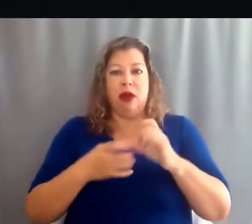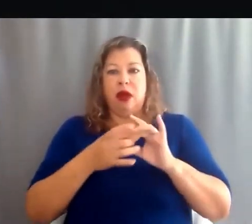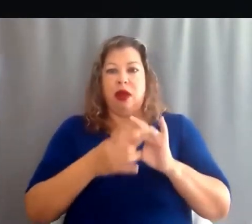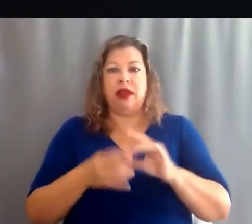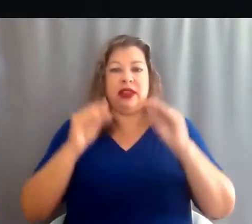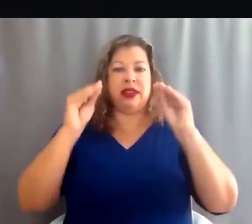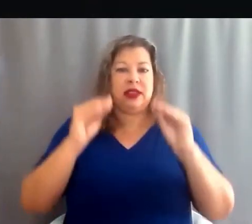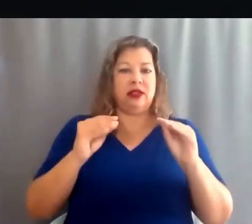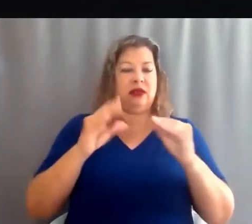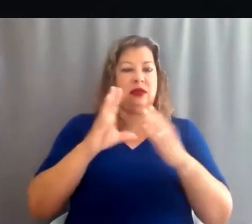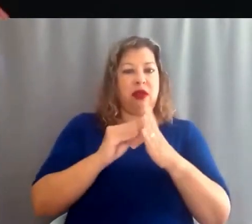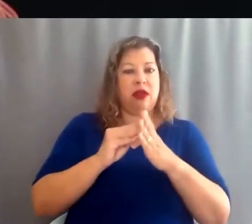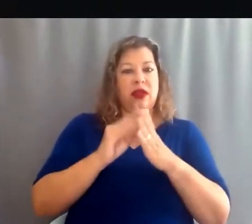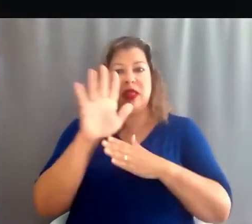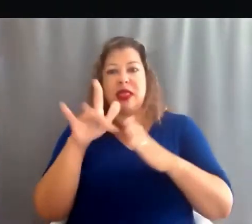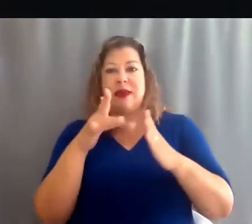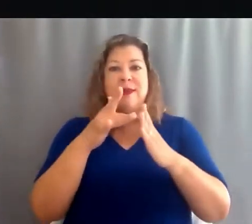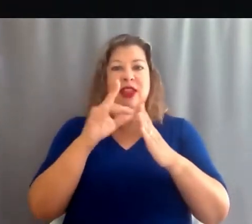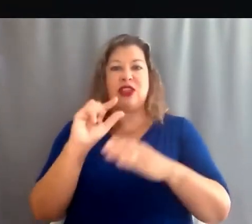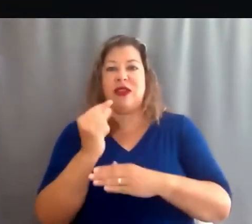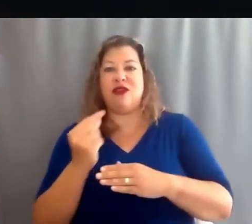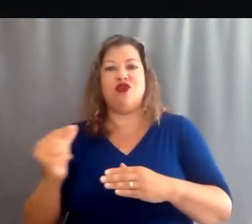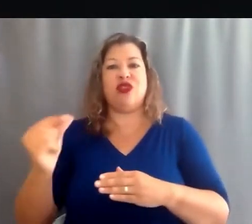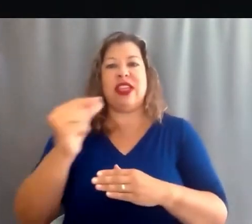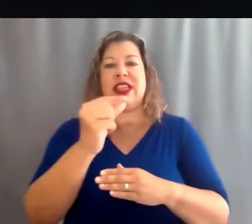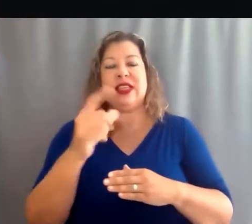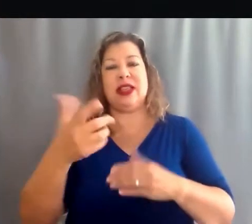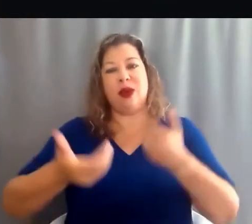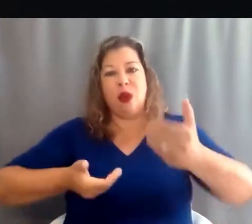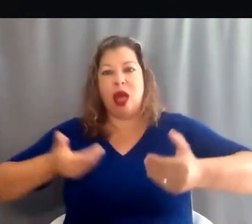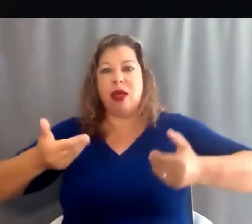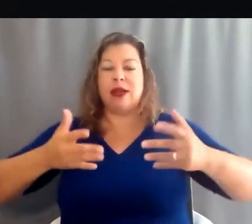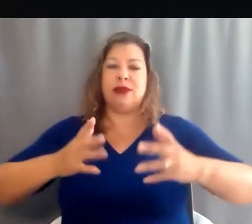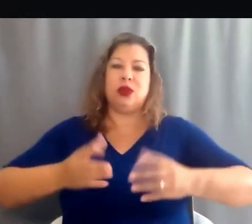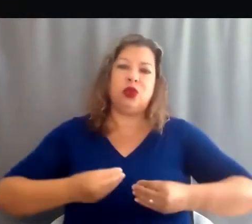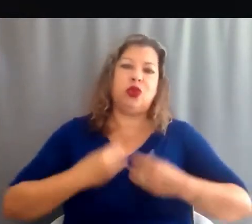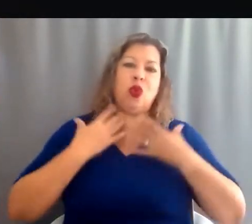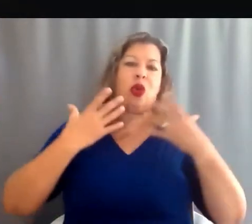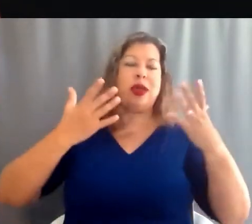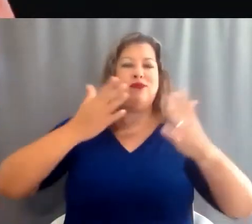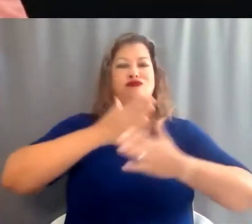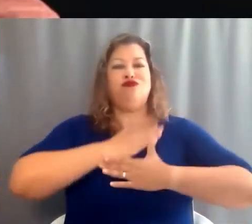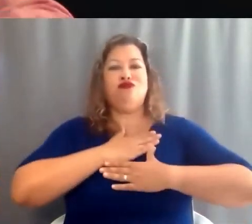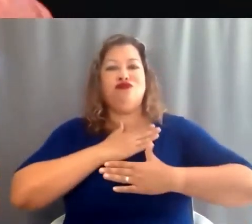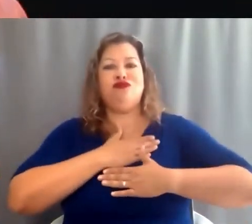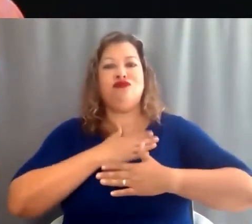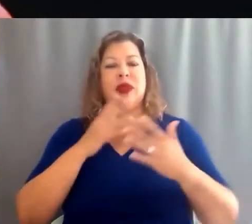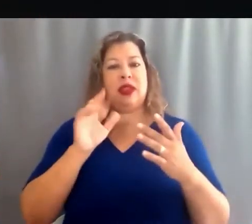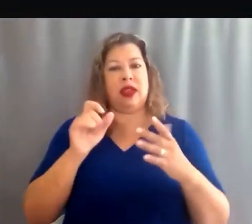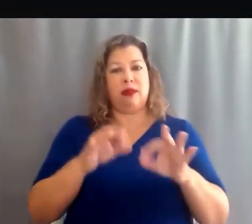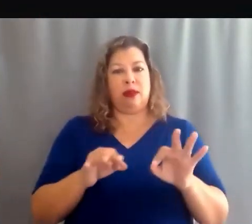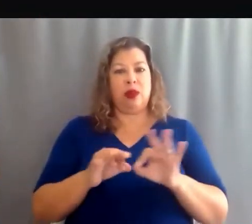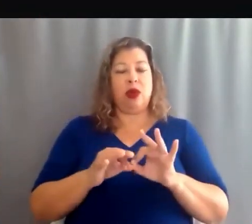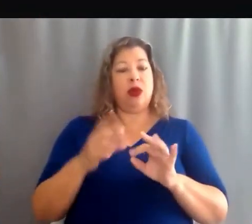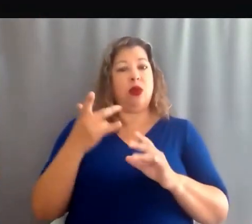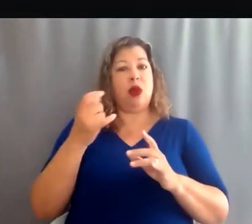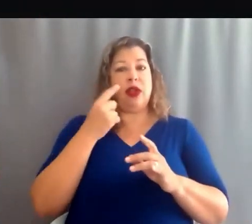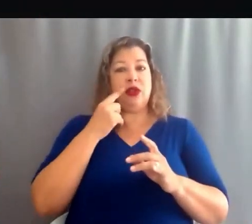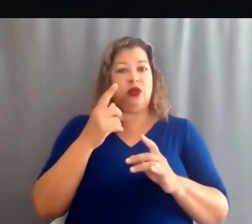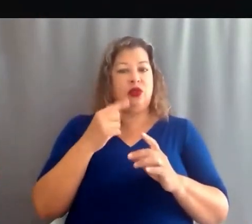emotions of teaching and learning. To put that in the midst of green, that is welcome and joy and relaxation. That's so important, because you want to counter the